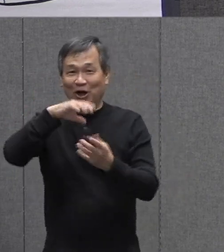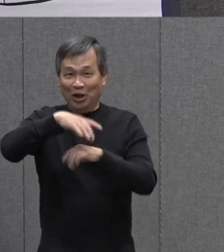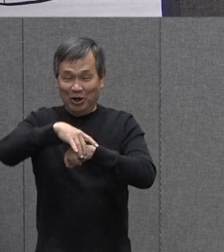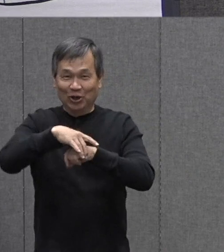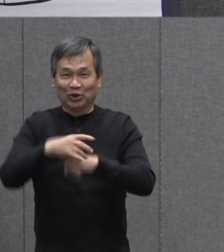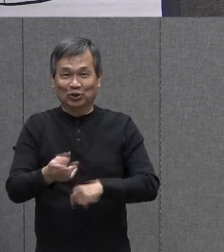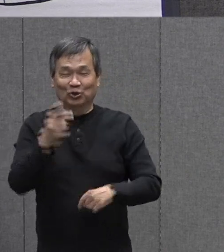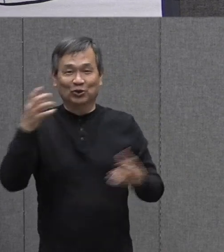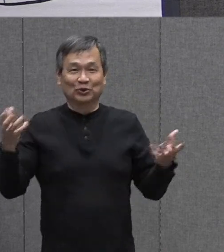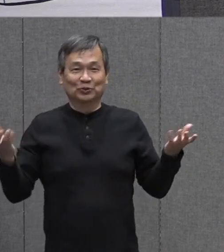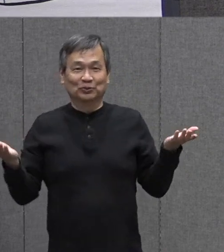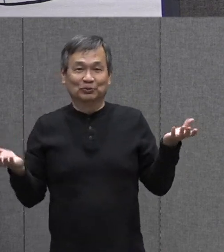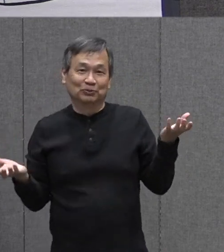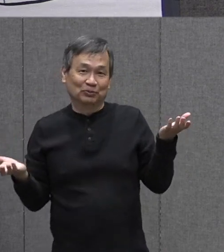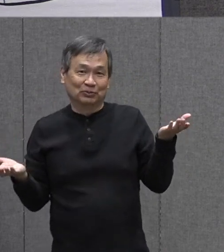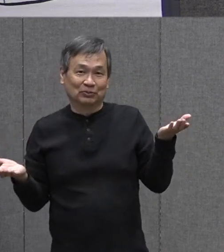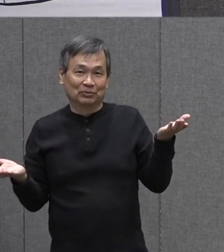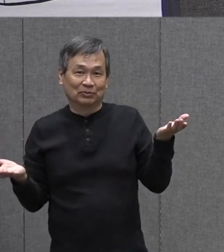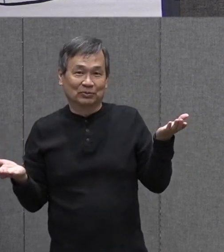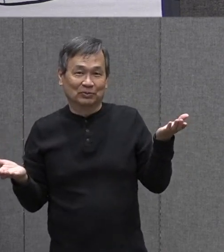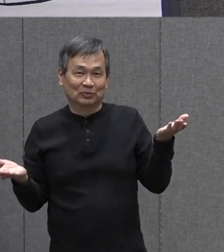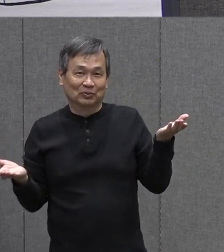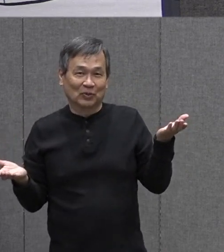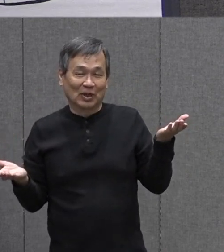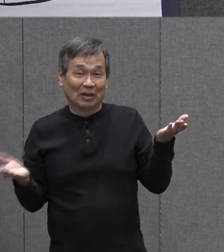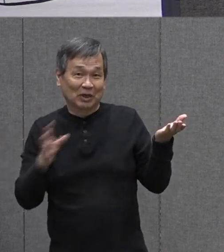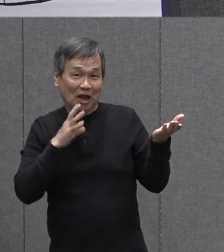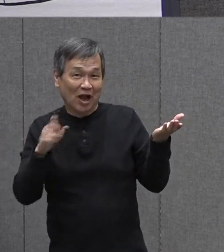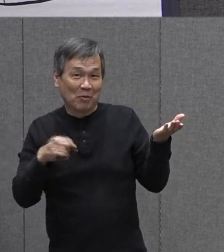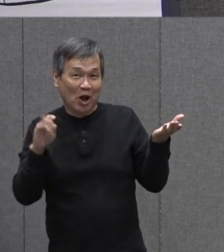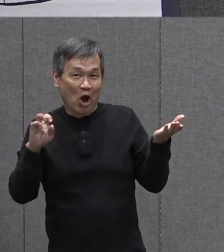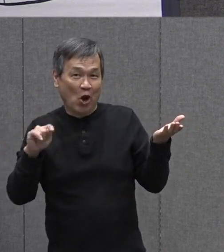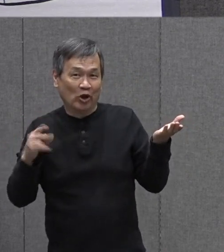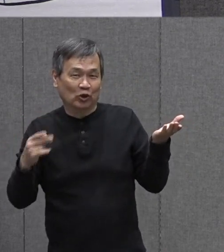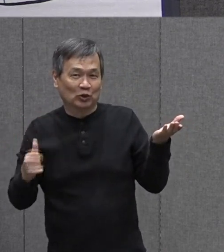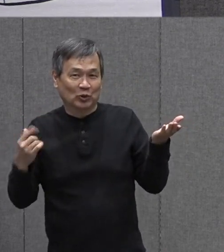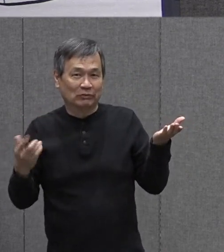to the one you think I'm talking about. I'm going to use a practice sentence, are you ready?